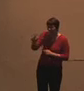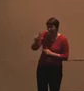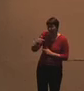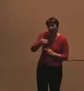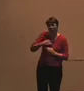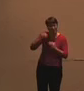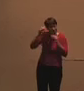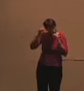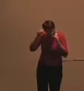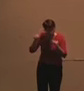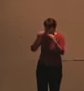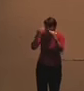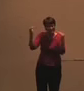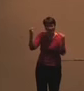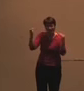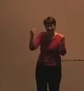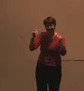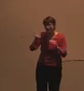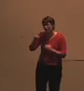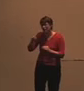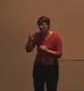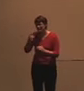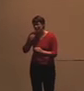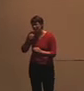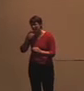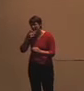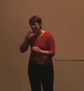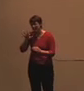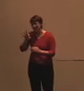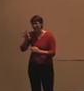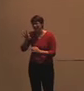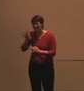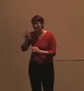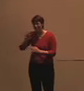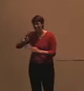but just a light is flowing above.